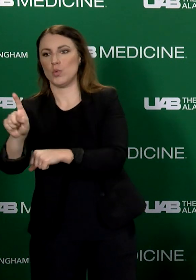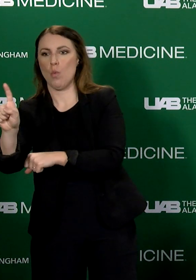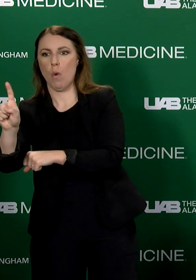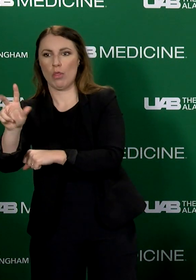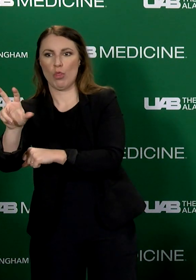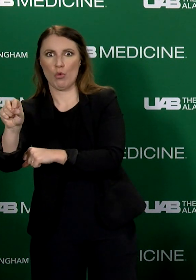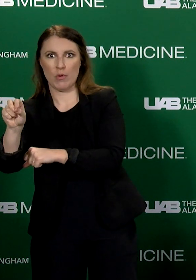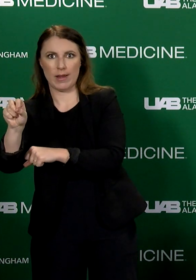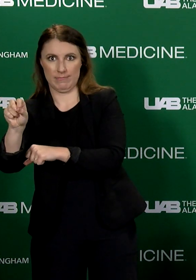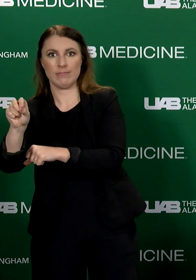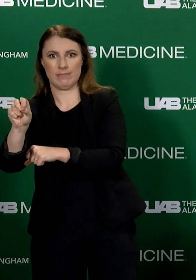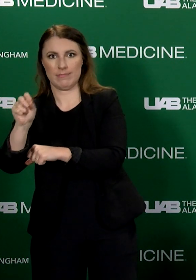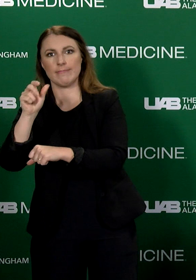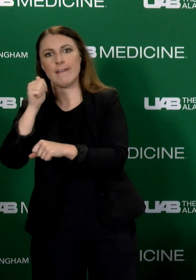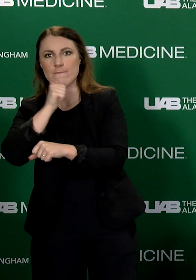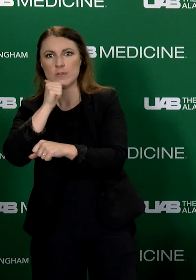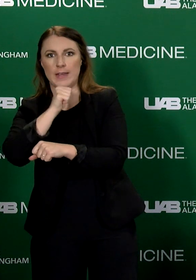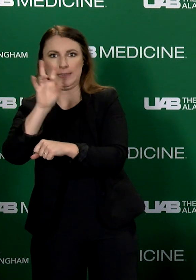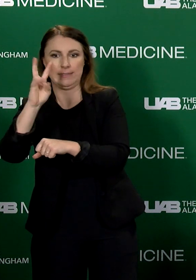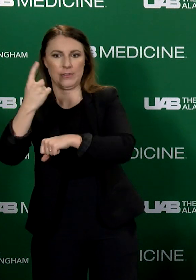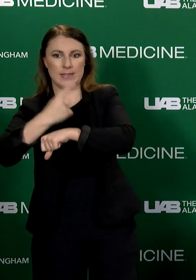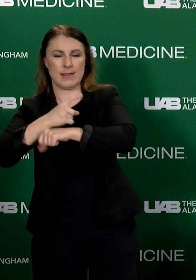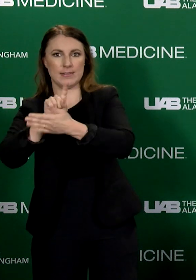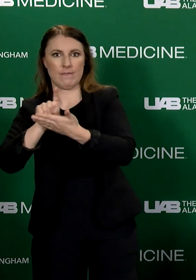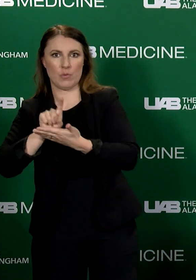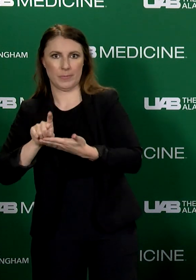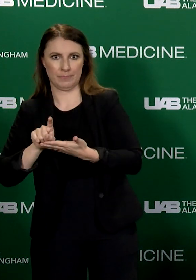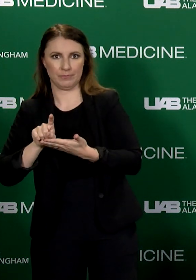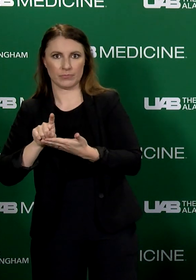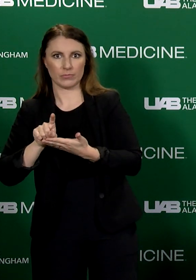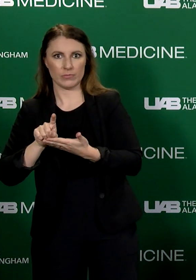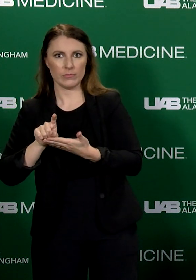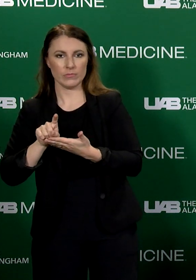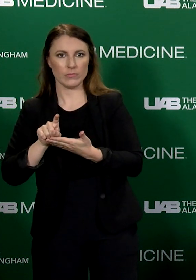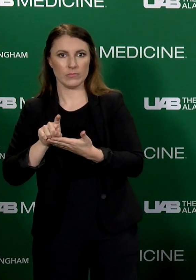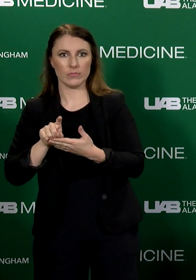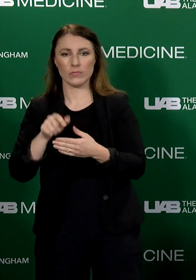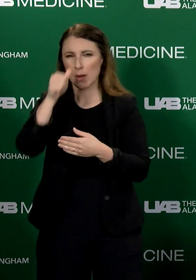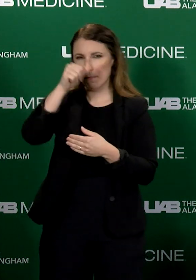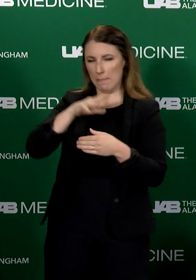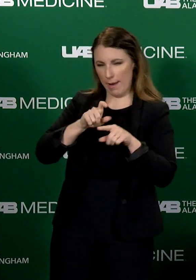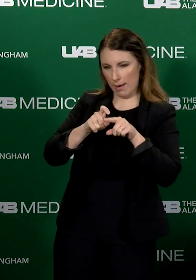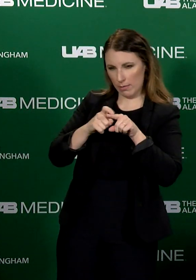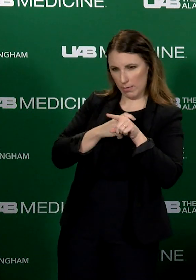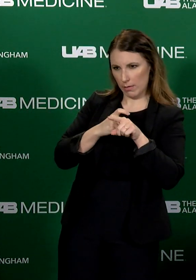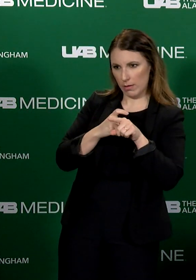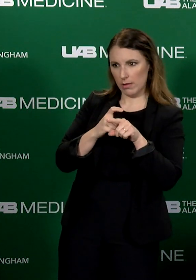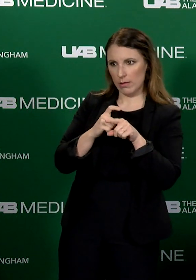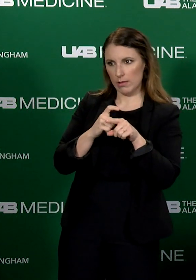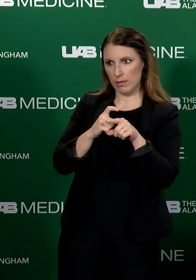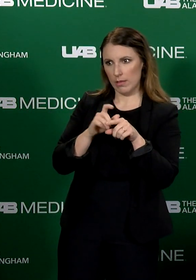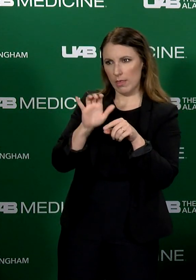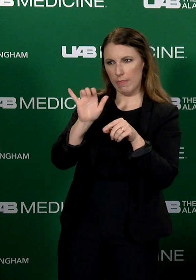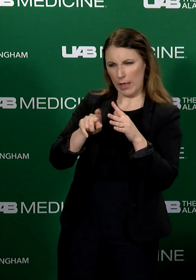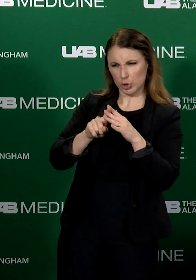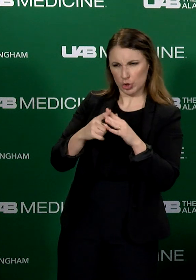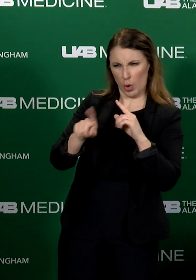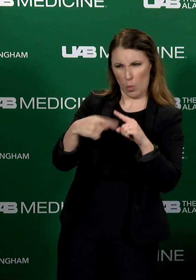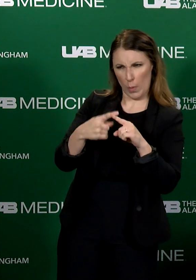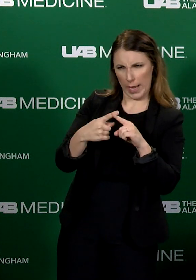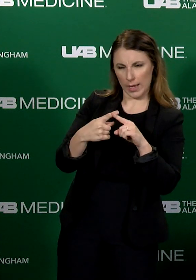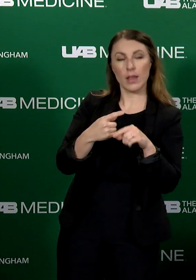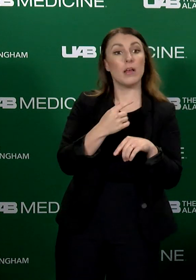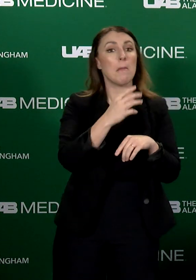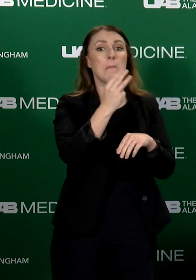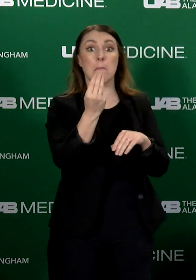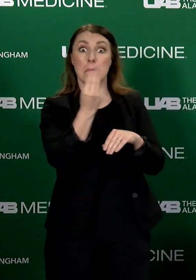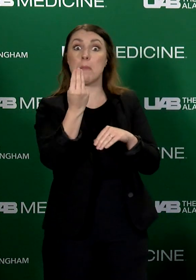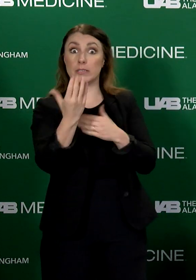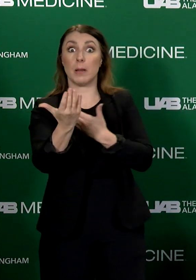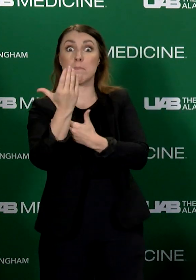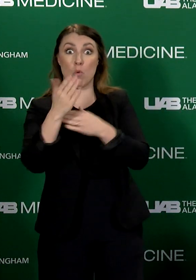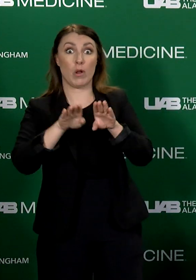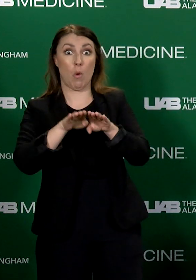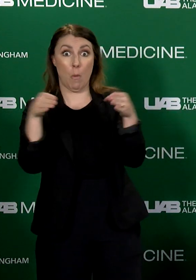days a week that opens on Monday morning so the actual appointments will be